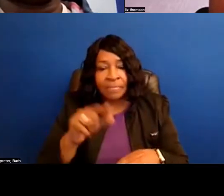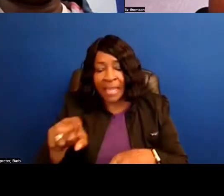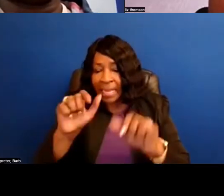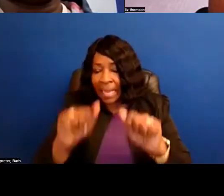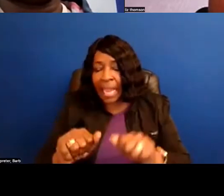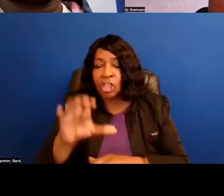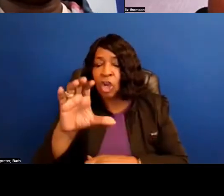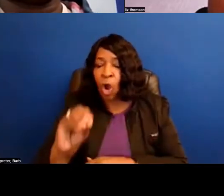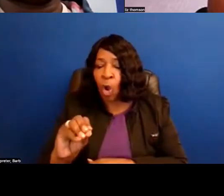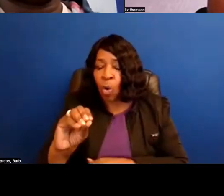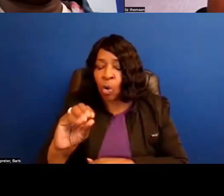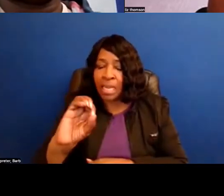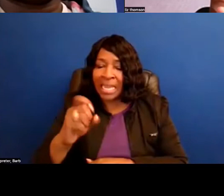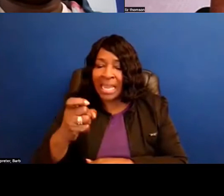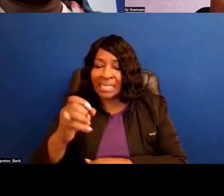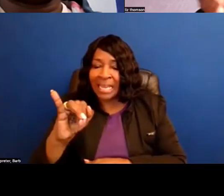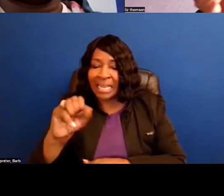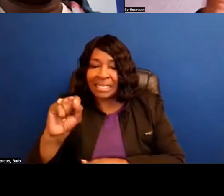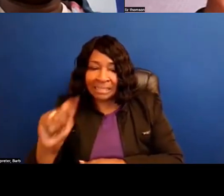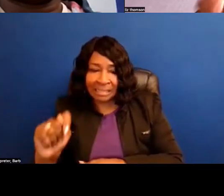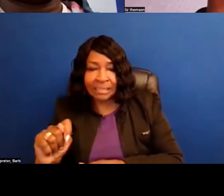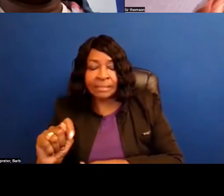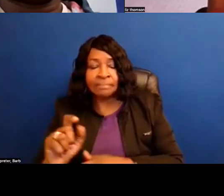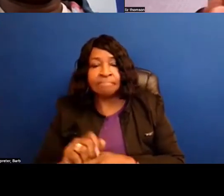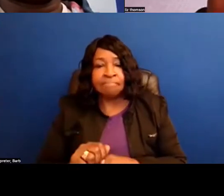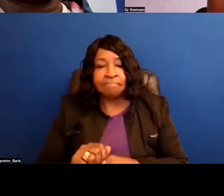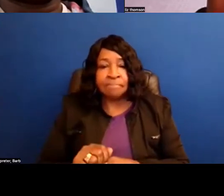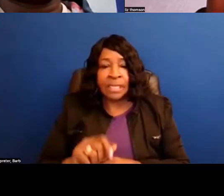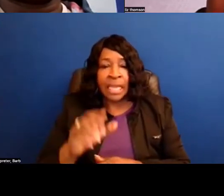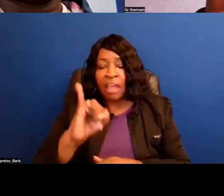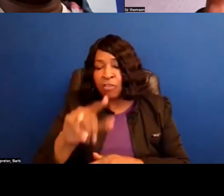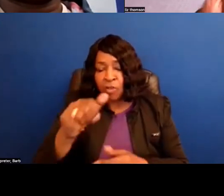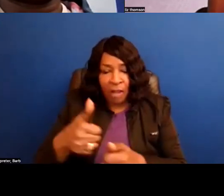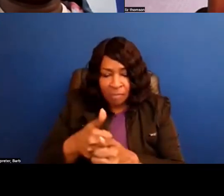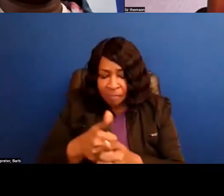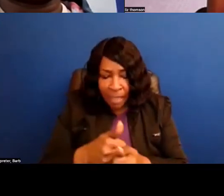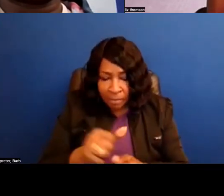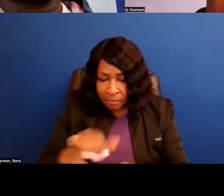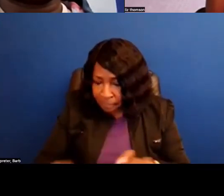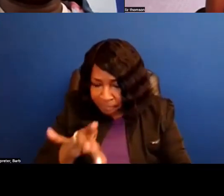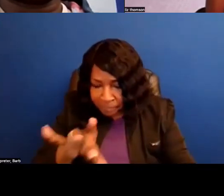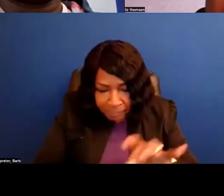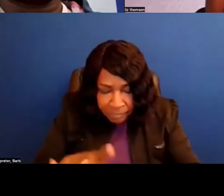And then if you go follow the breadcrumbs, the people who work there,